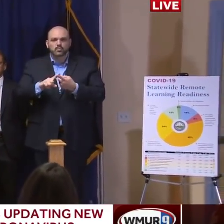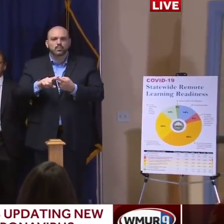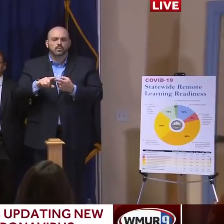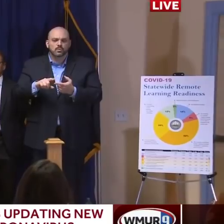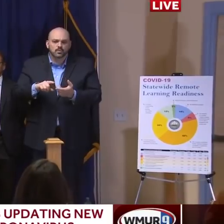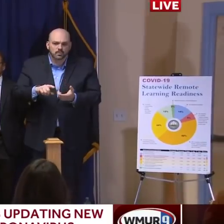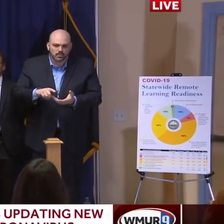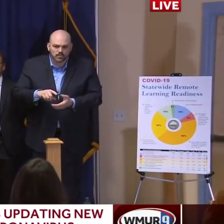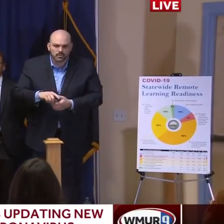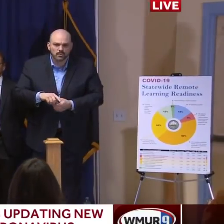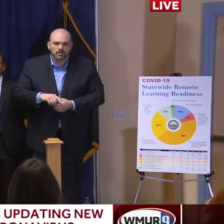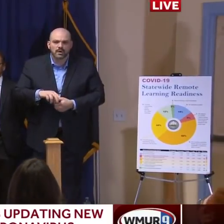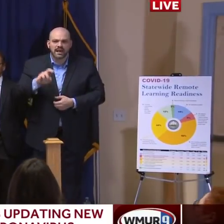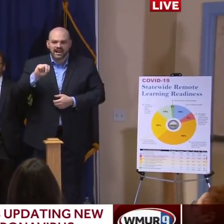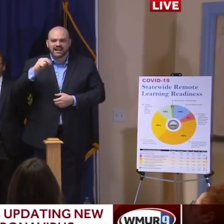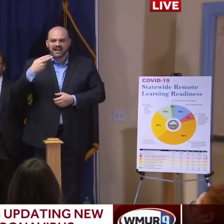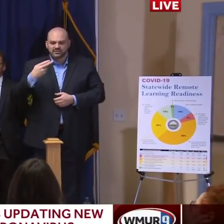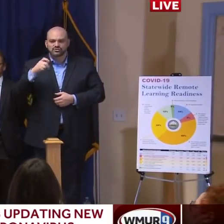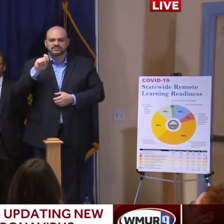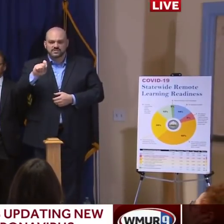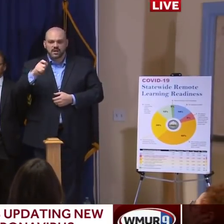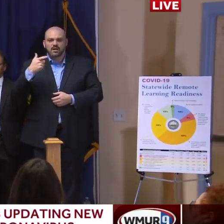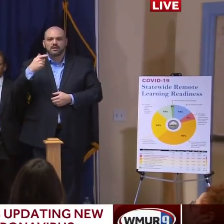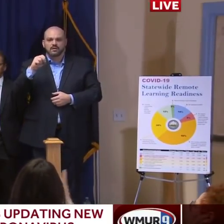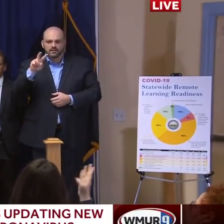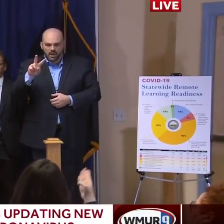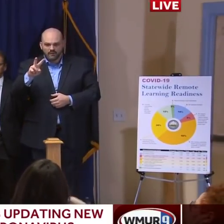IF YOU HAVE OTHER QUESTIONS, YOU CAN GO TO NH.GOV\COVID-19.